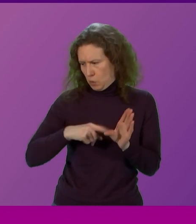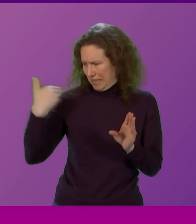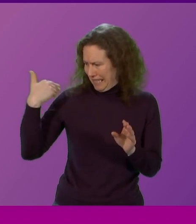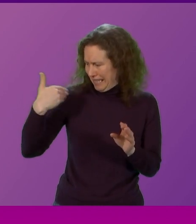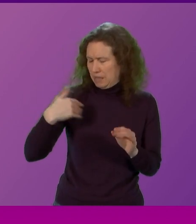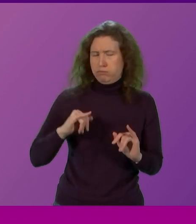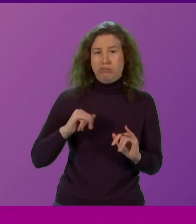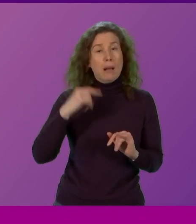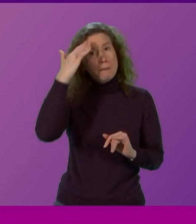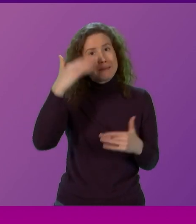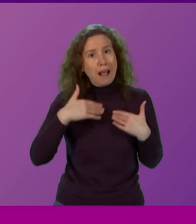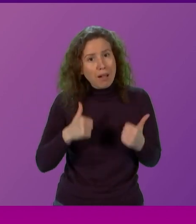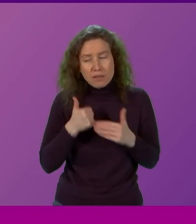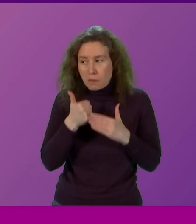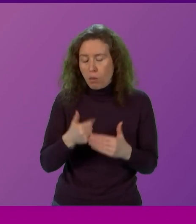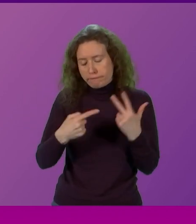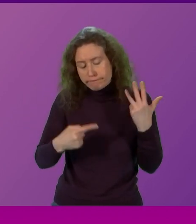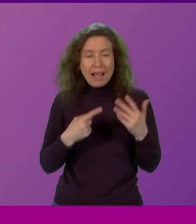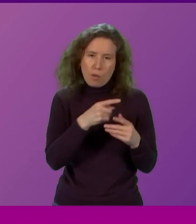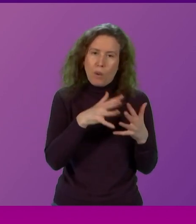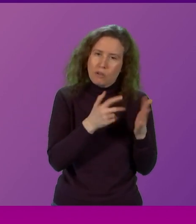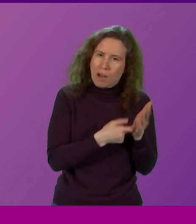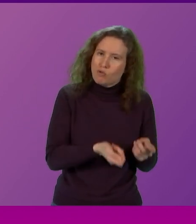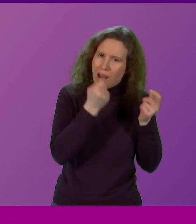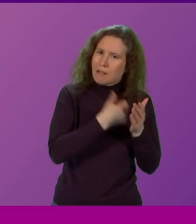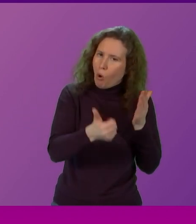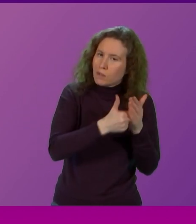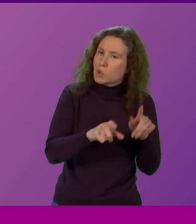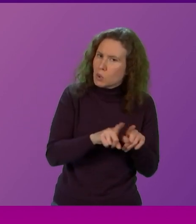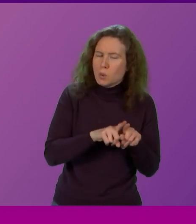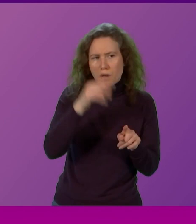Mental health support—another issue that Willie Rennie has raised often in the chamber—is an important part of that.